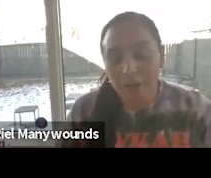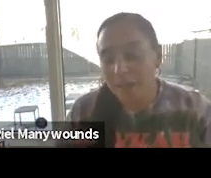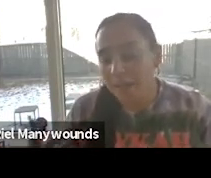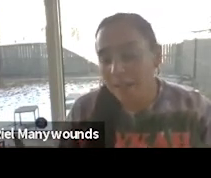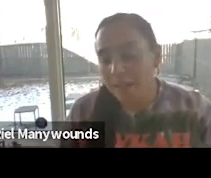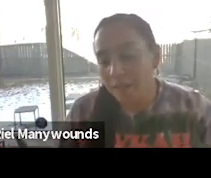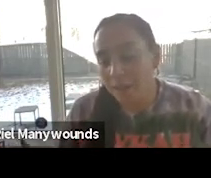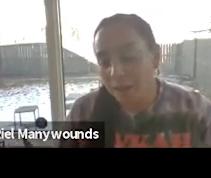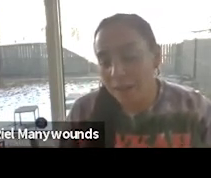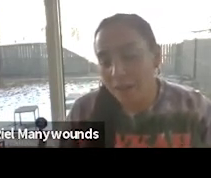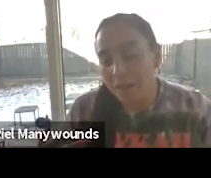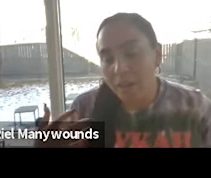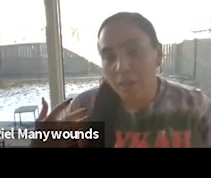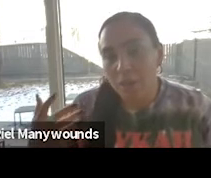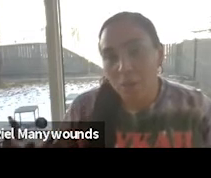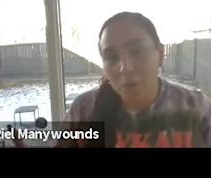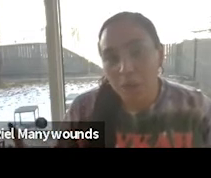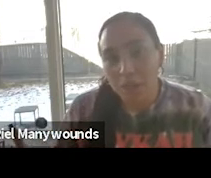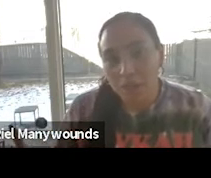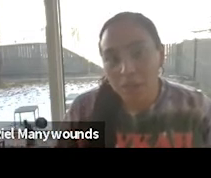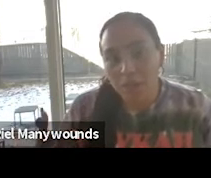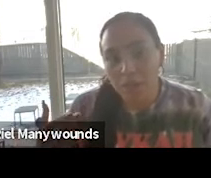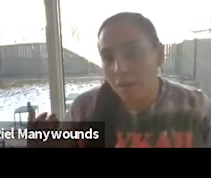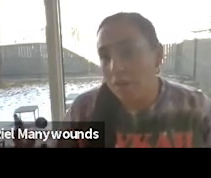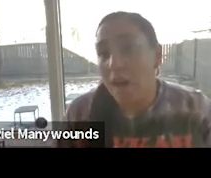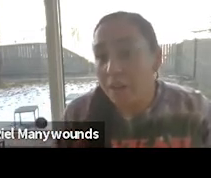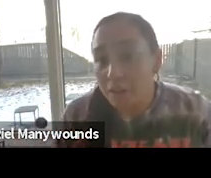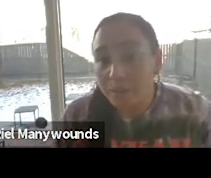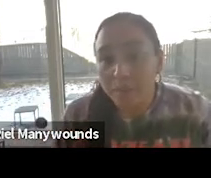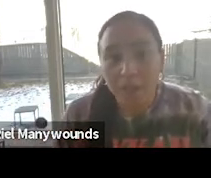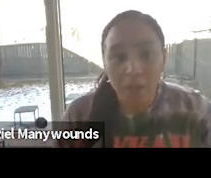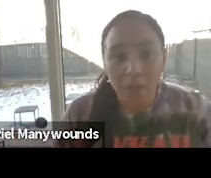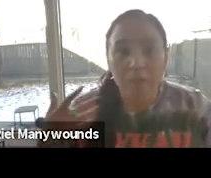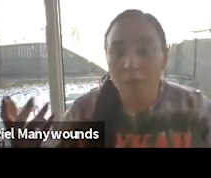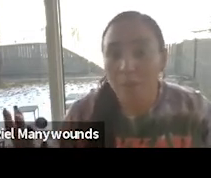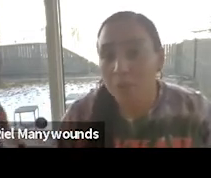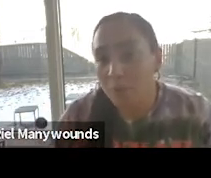And I like the fact that this whole project is non-hierarchical, like we have the people